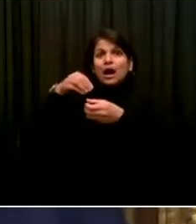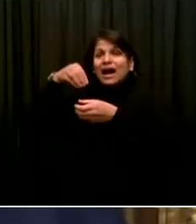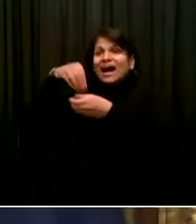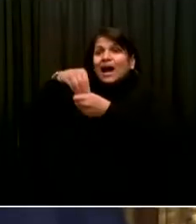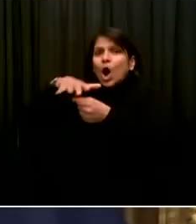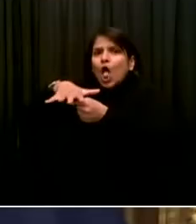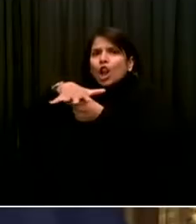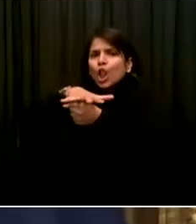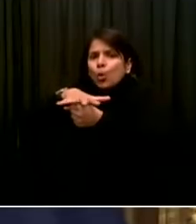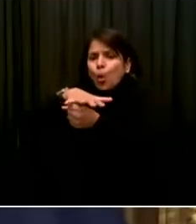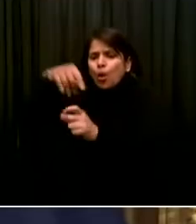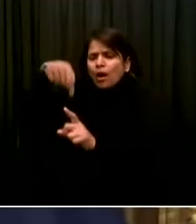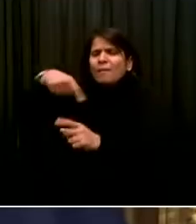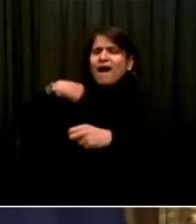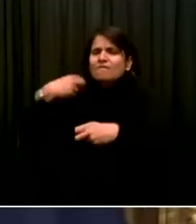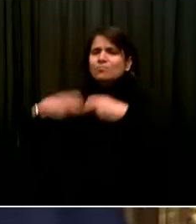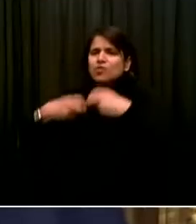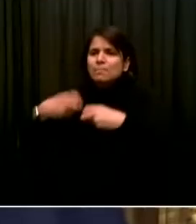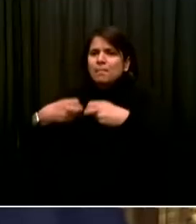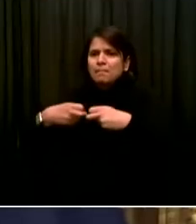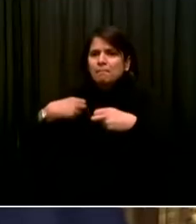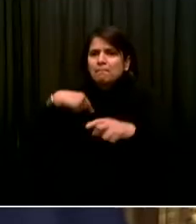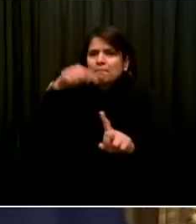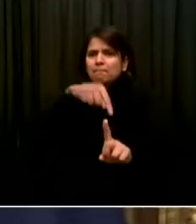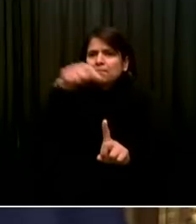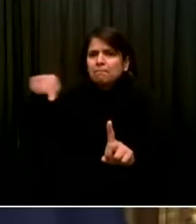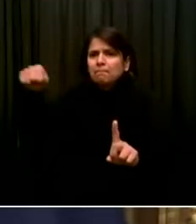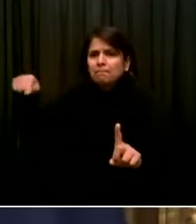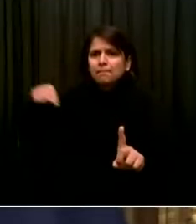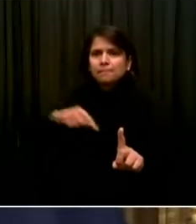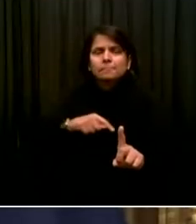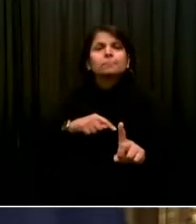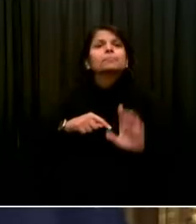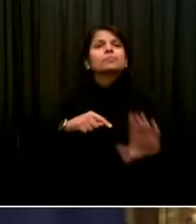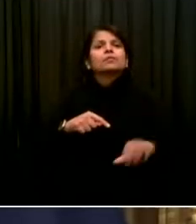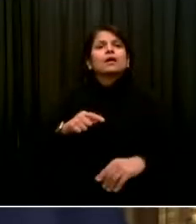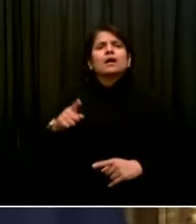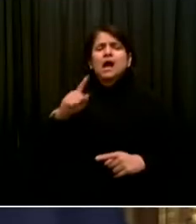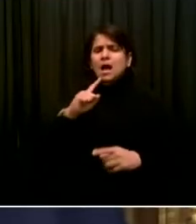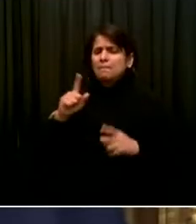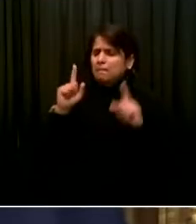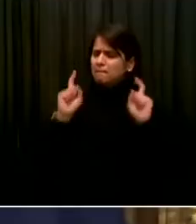TAKING A CITY WIDE APPROACH TO TIMEENG THE CHALLENGE. NEW YORKERS HAVE